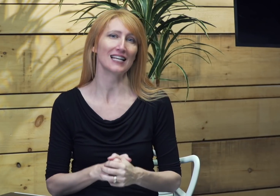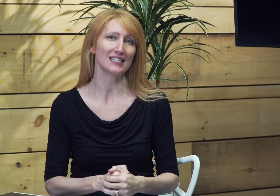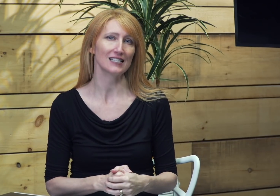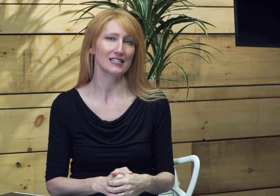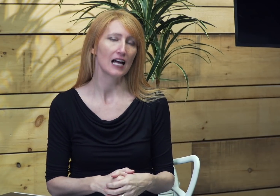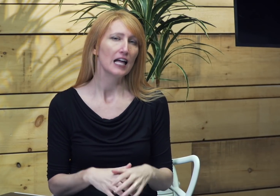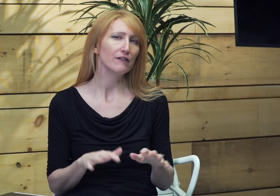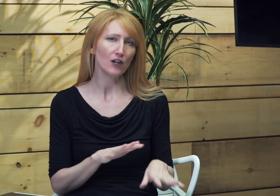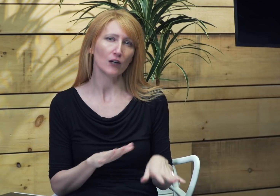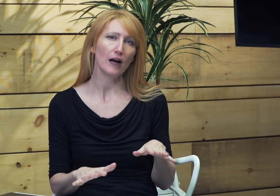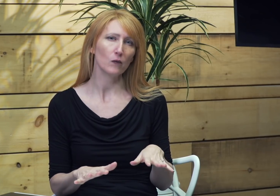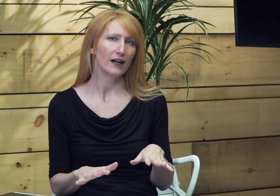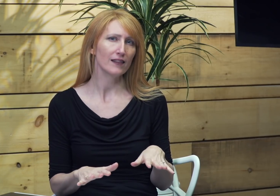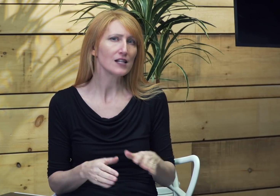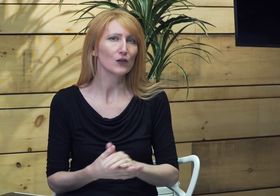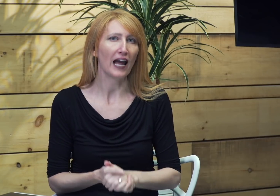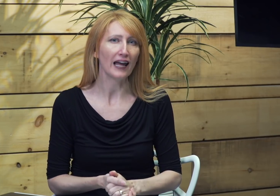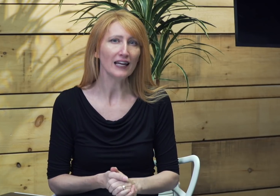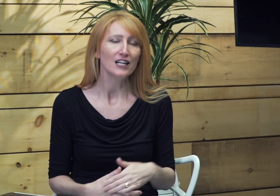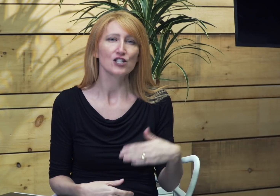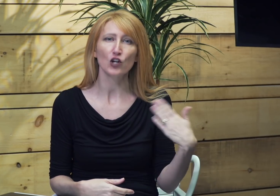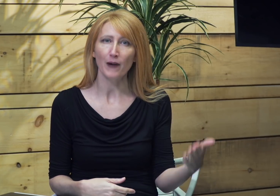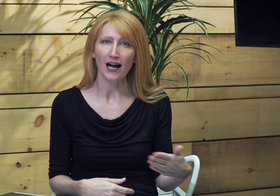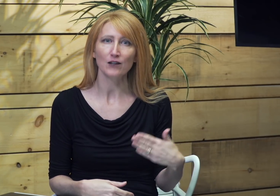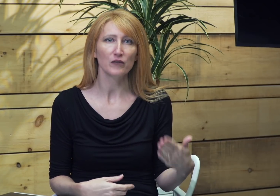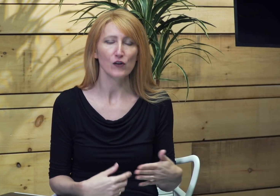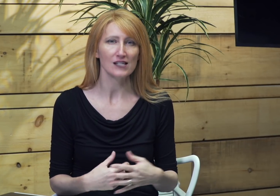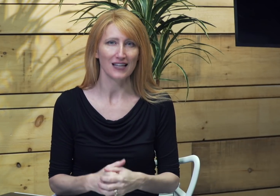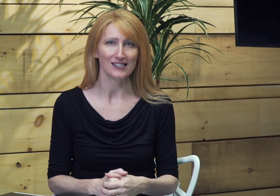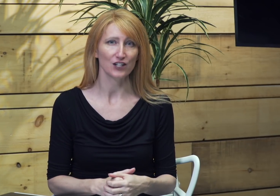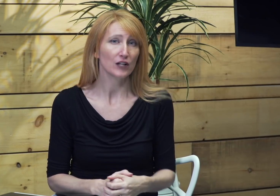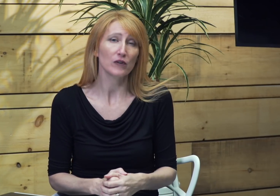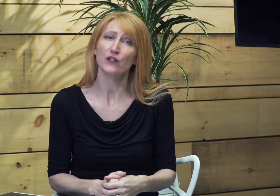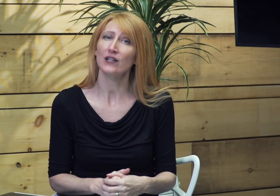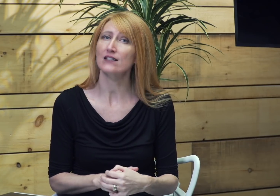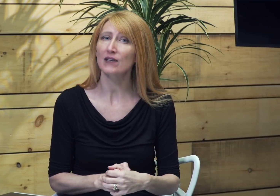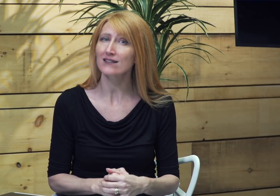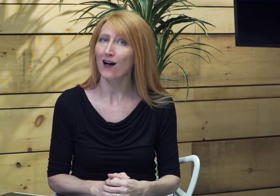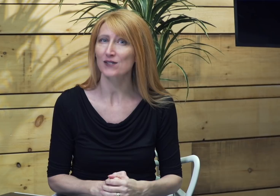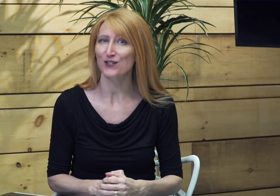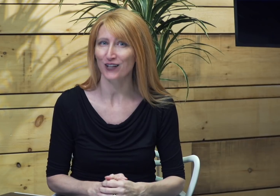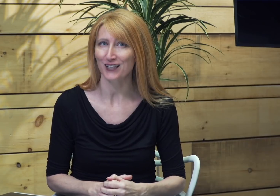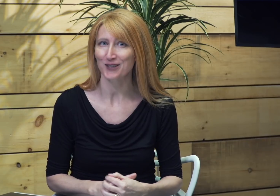sentences. If you're not quite ready that's okay just go back and review this lesson you can review it as many times as you like.